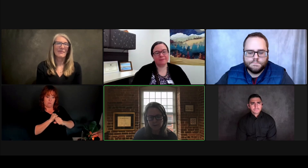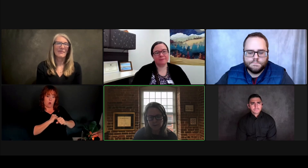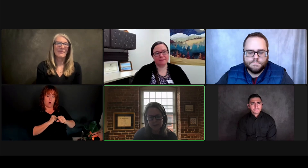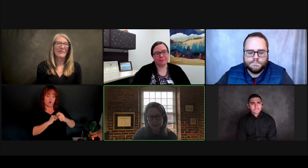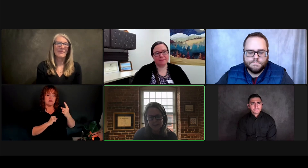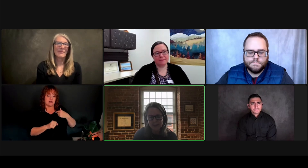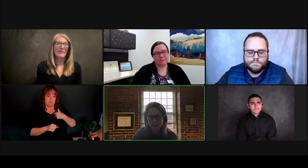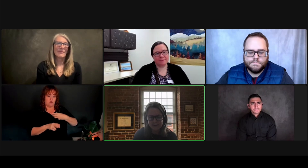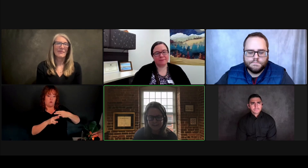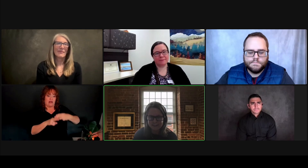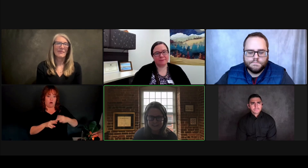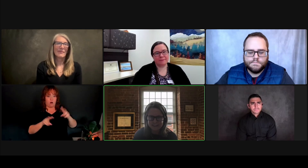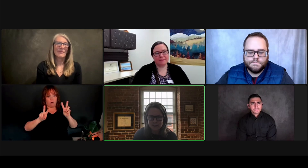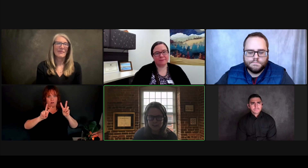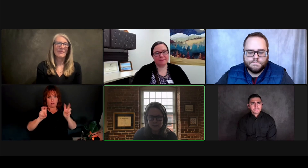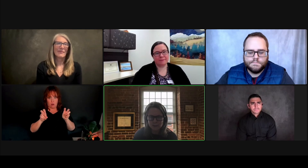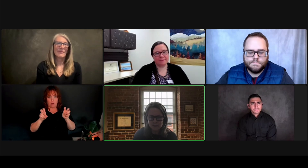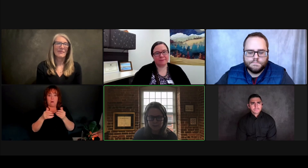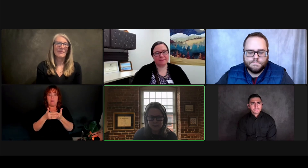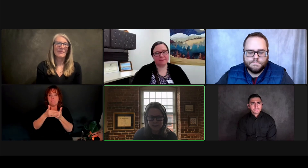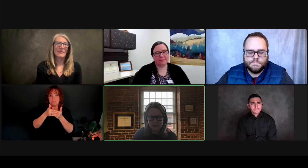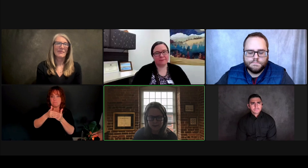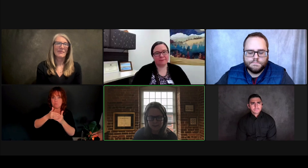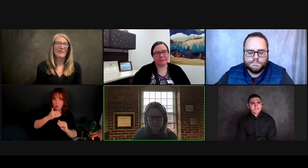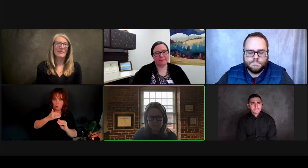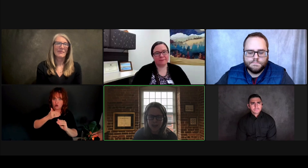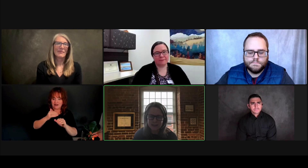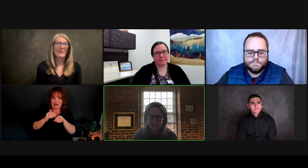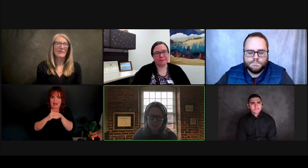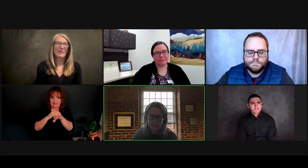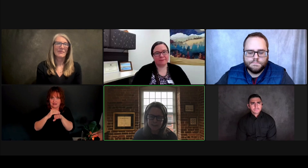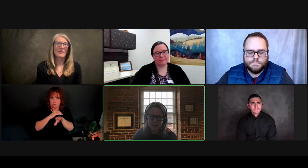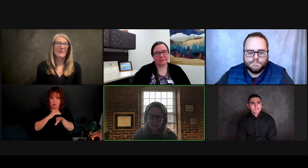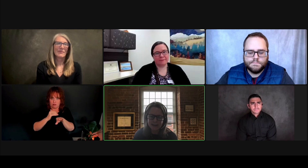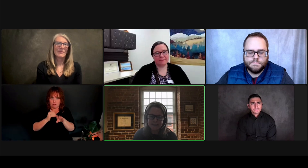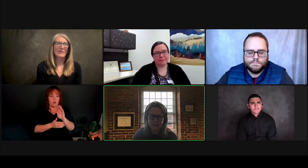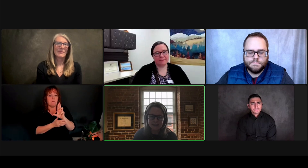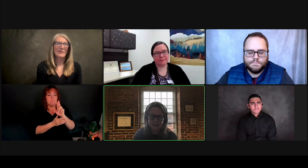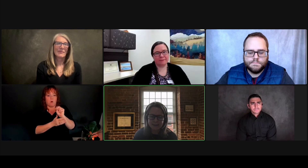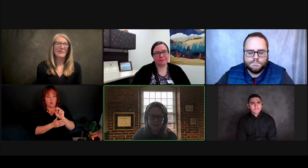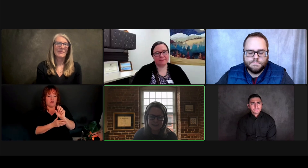So that gets to the aspect that anything